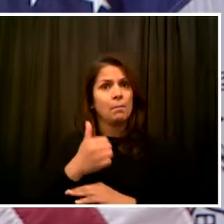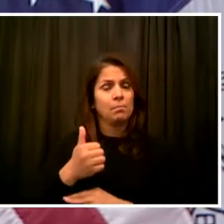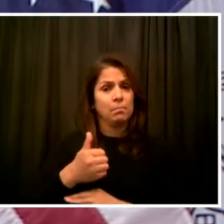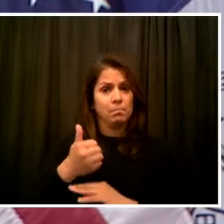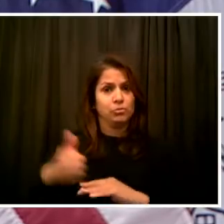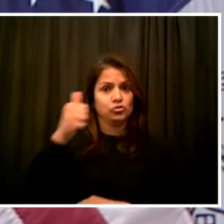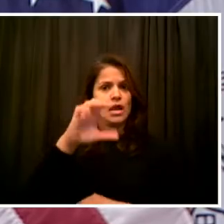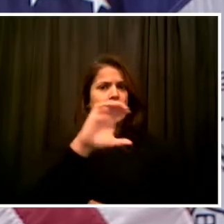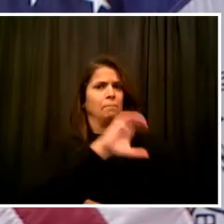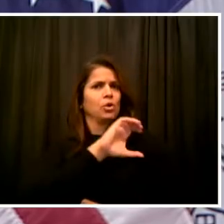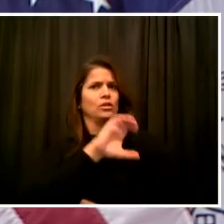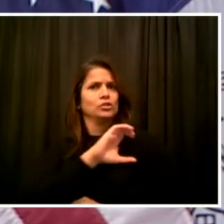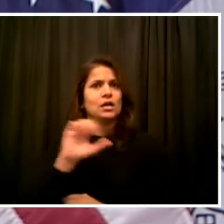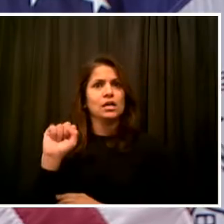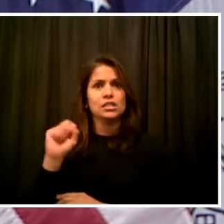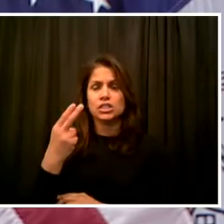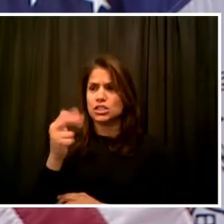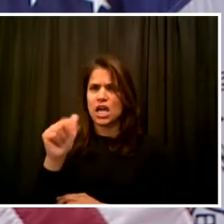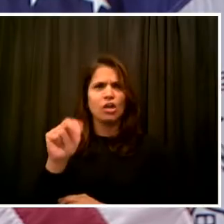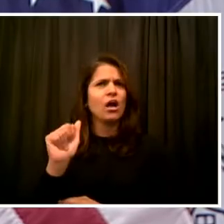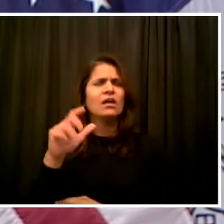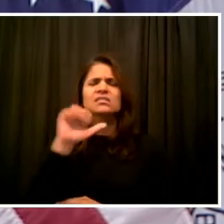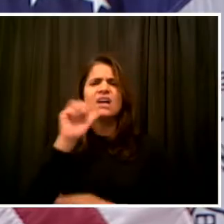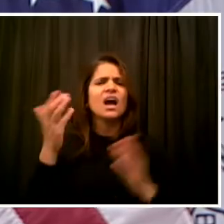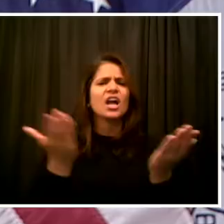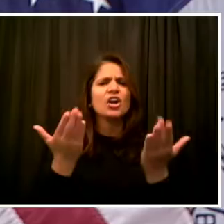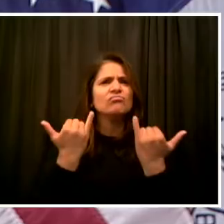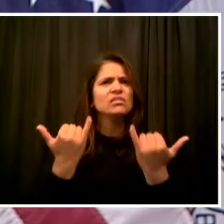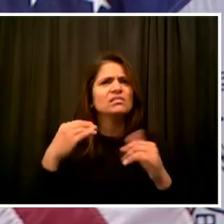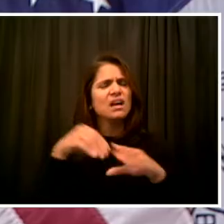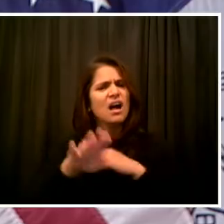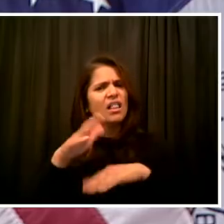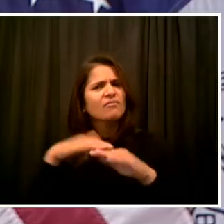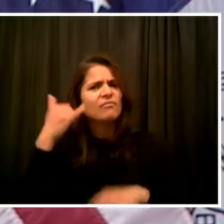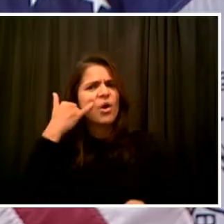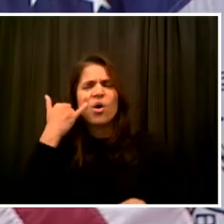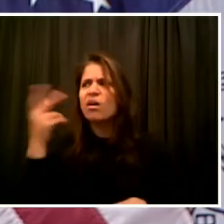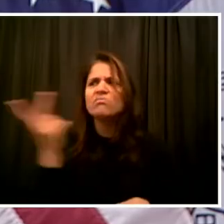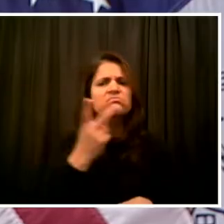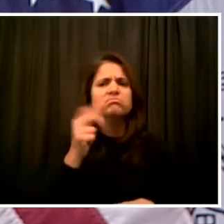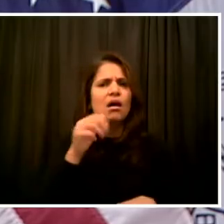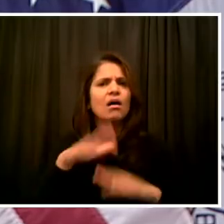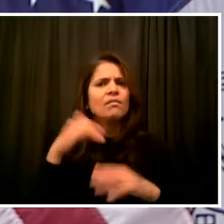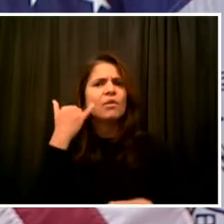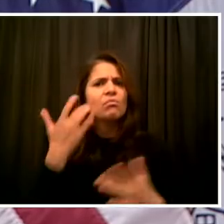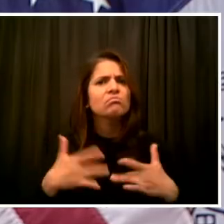PRESS CONFERENCE? WE SPOKE TO BOTH THE PBA AND THE ASB TISH RNMOING.